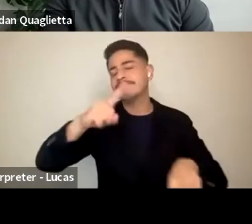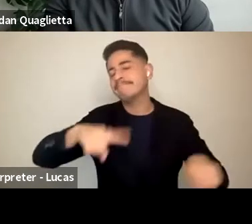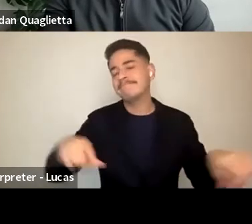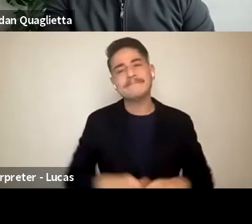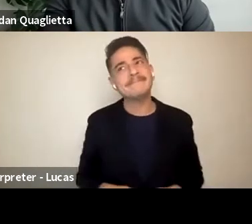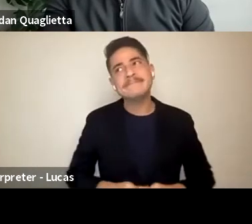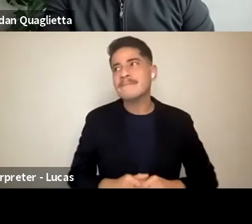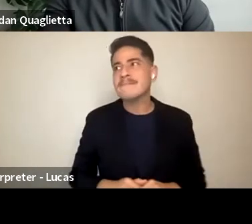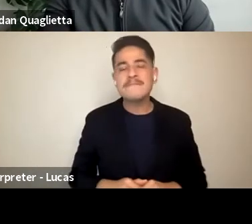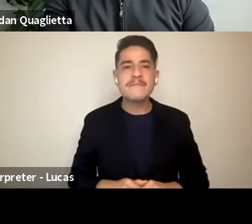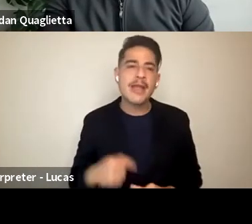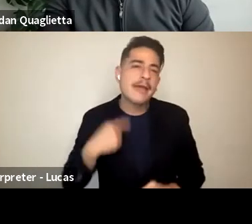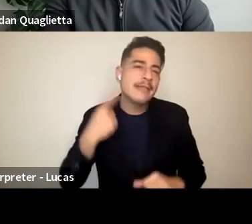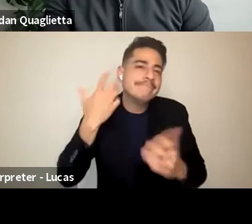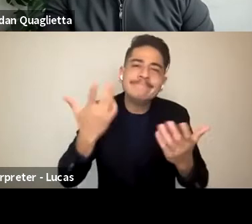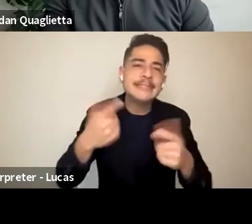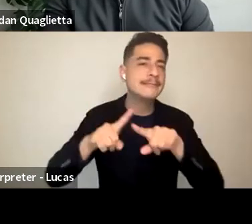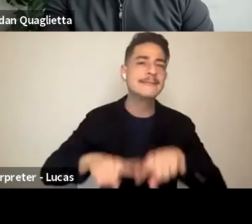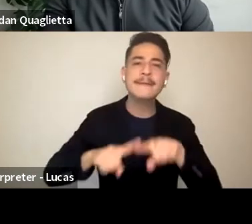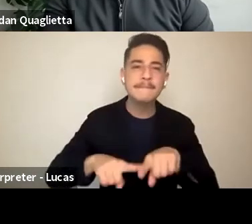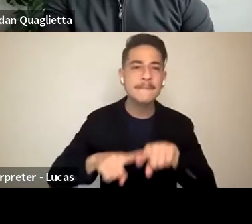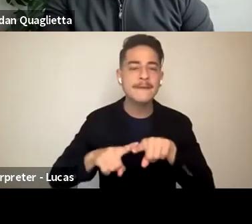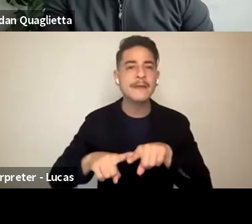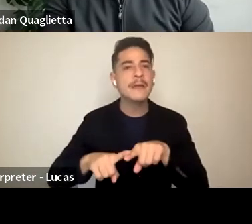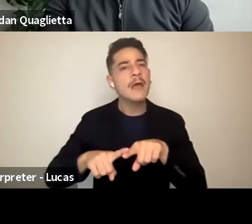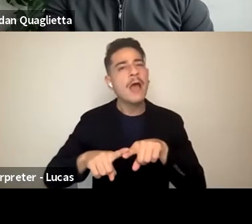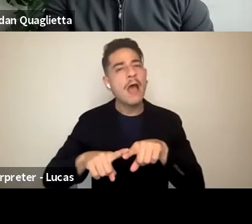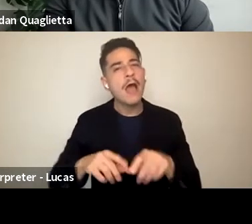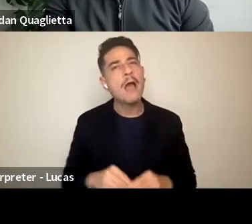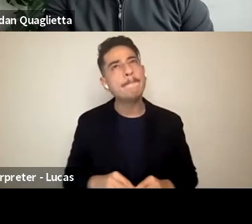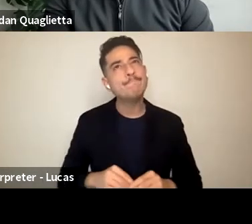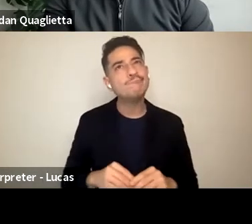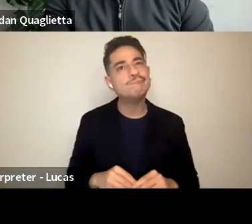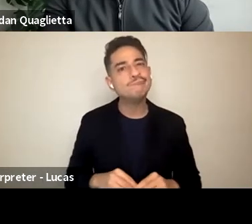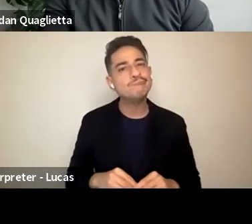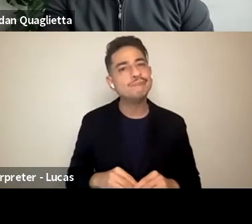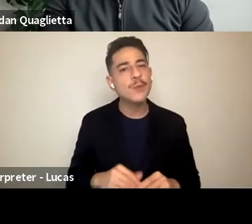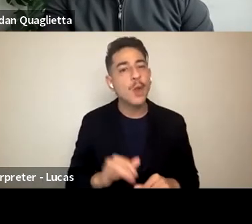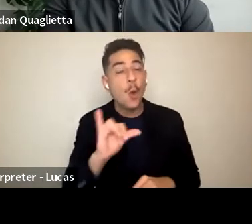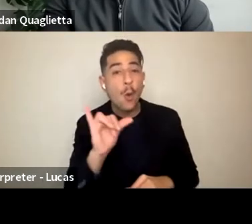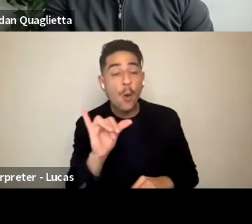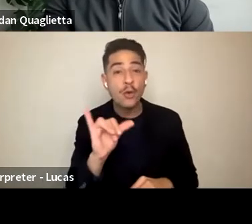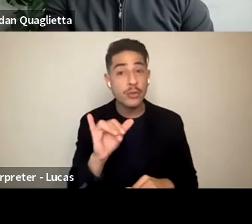So I think that depends. And then, you know, being able to say, was it worth it is